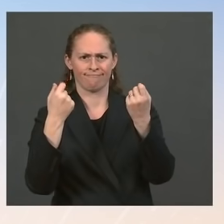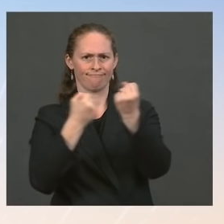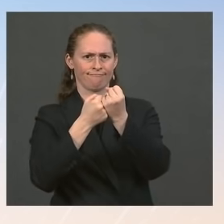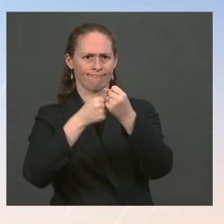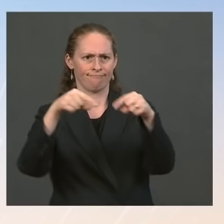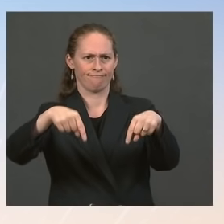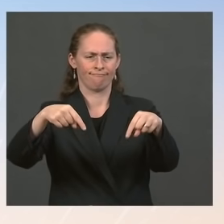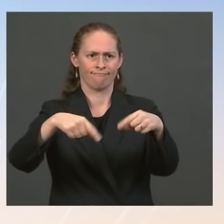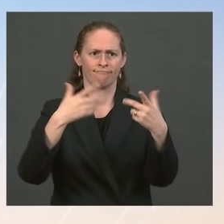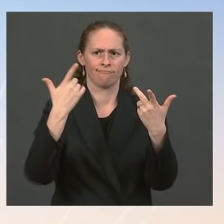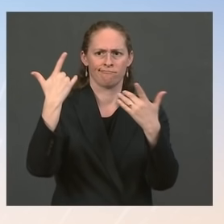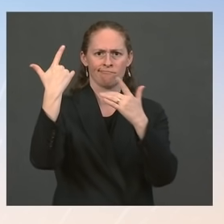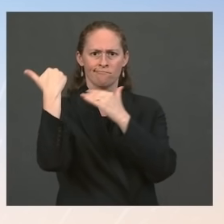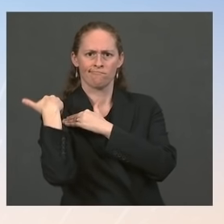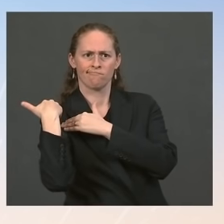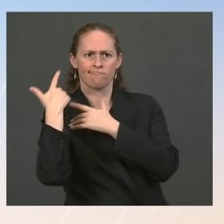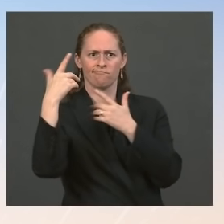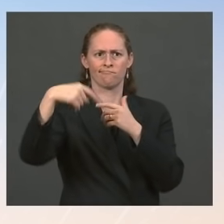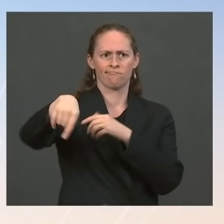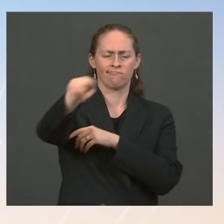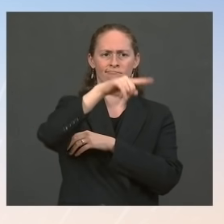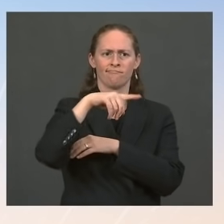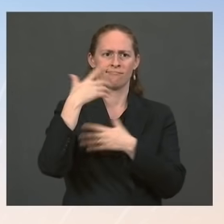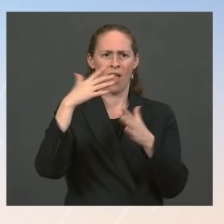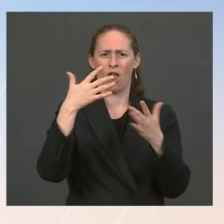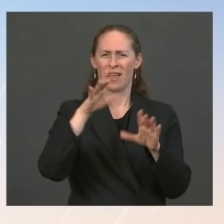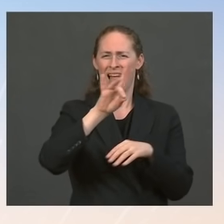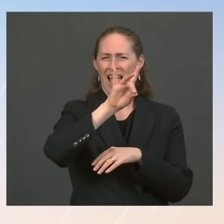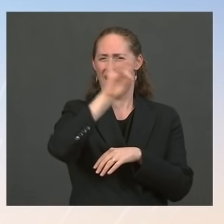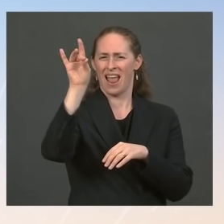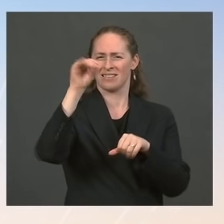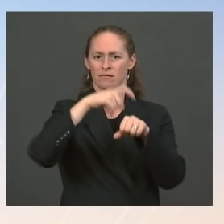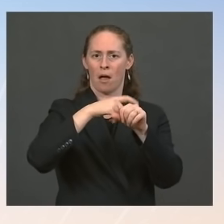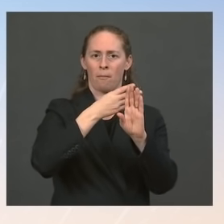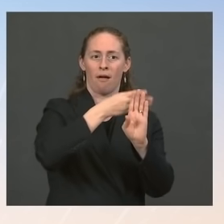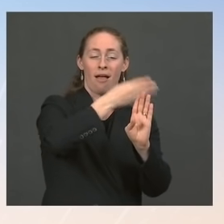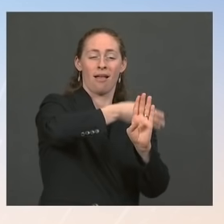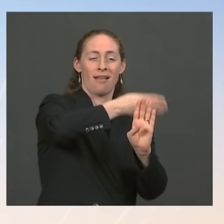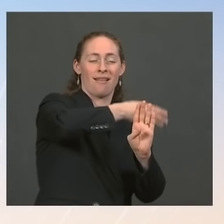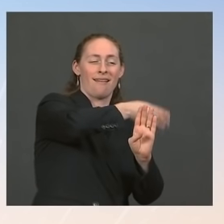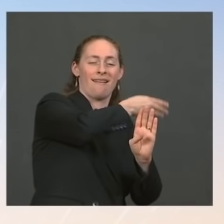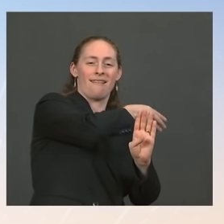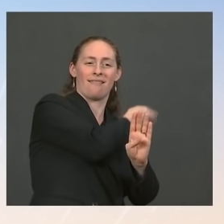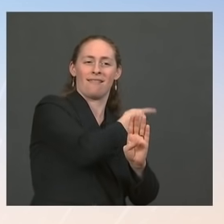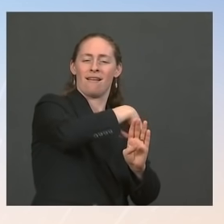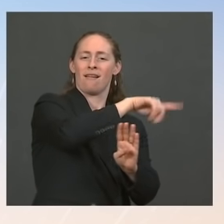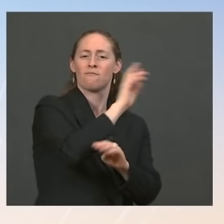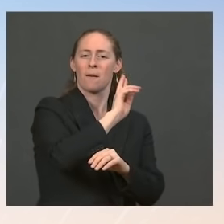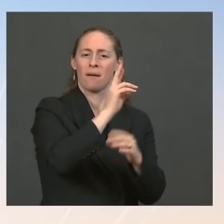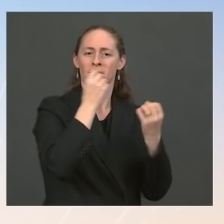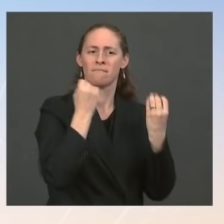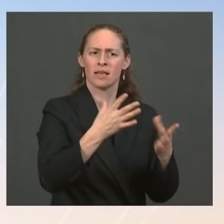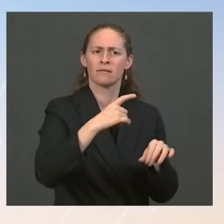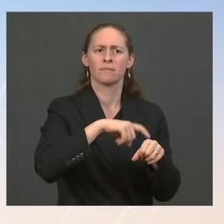It's been done 80 times in a bipartisan manner in the past. And now, Leader Schumer wants Democrats